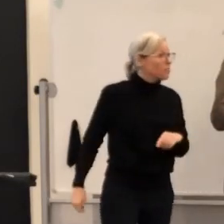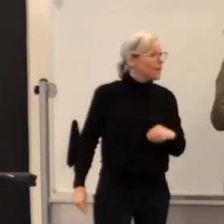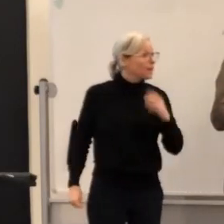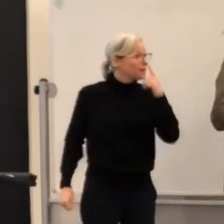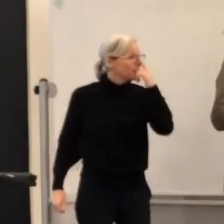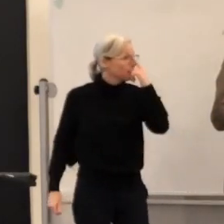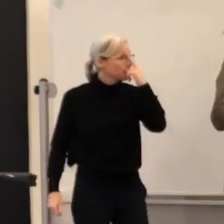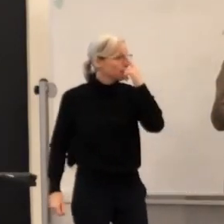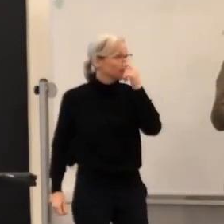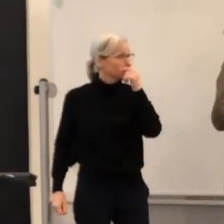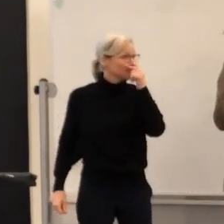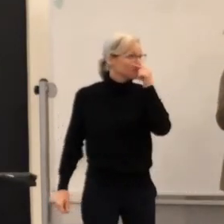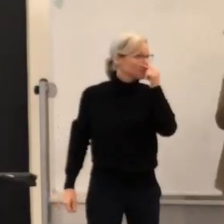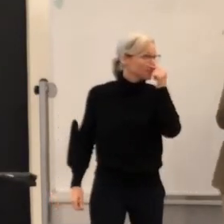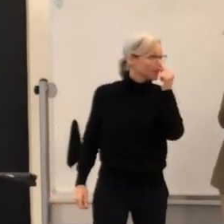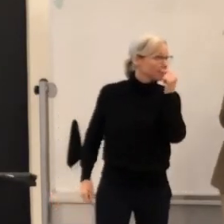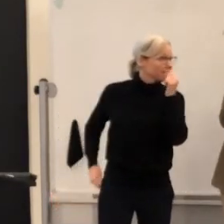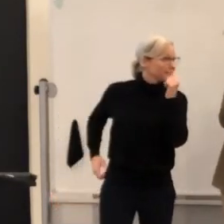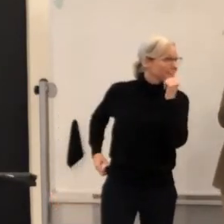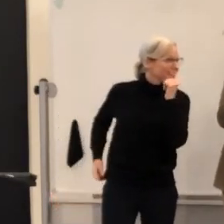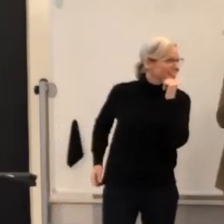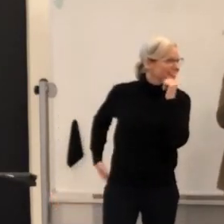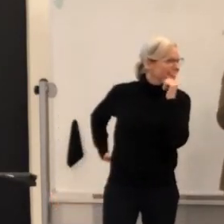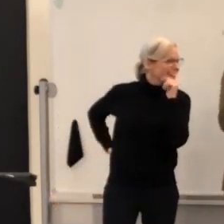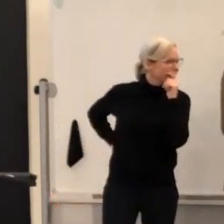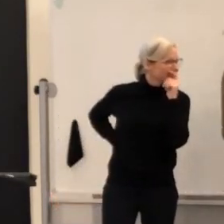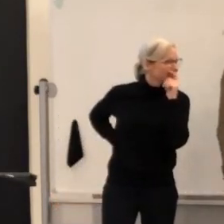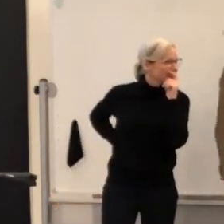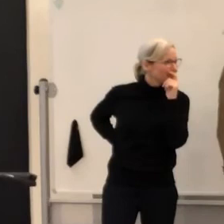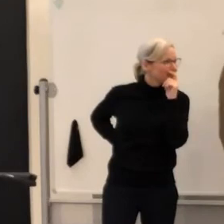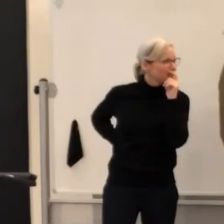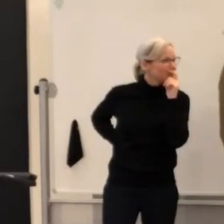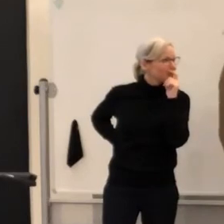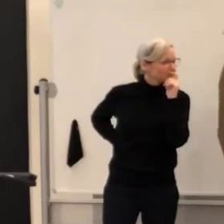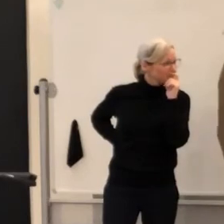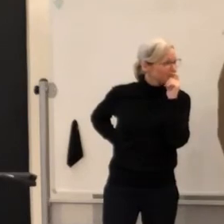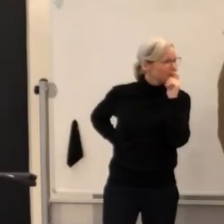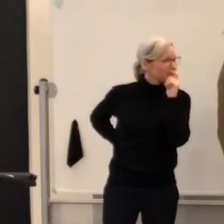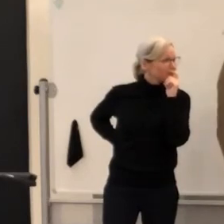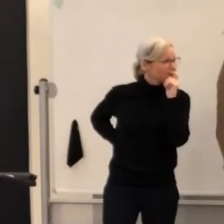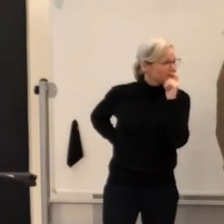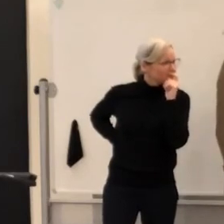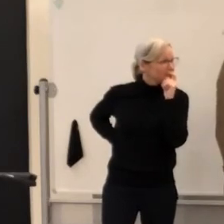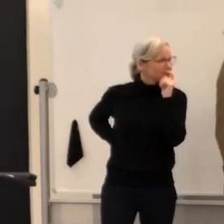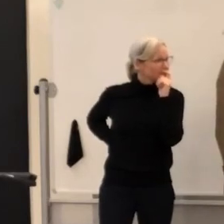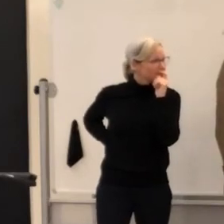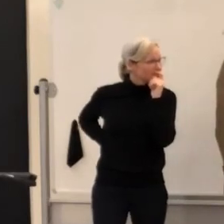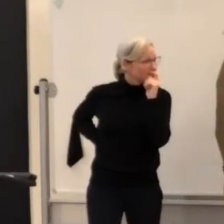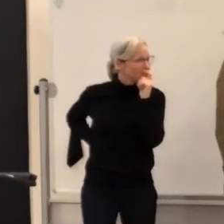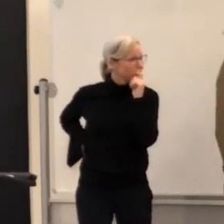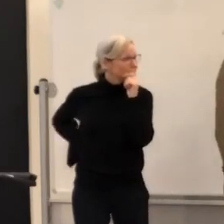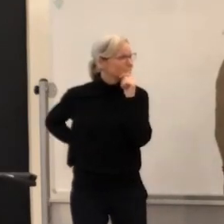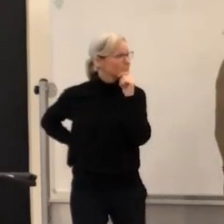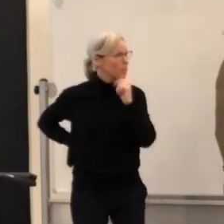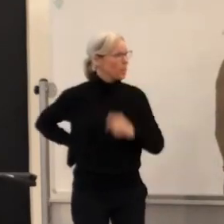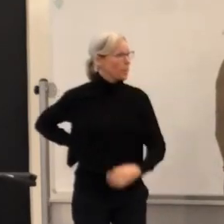[Woman] By the way, she has a great idea, so this brings me to say that I would suggest